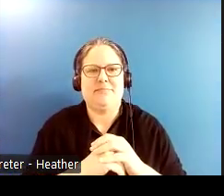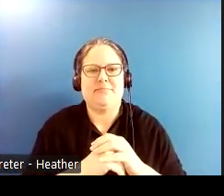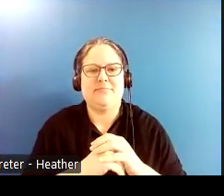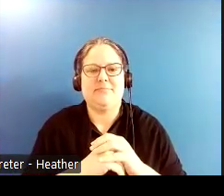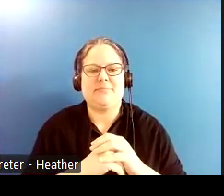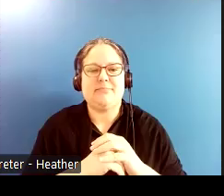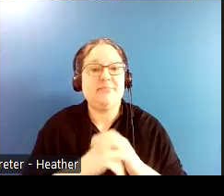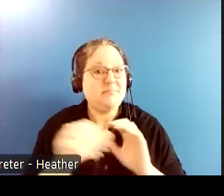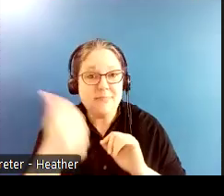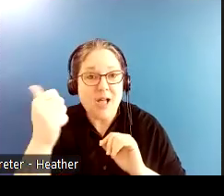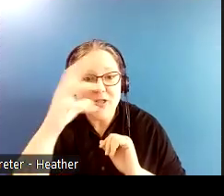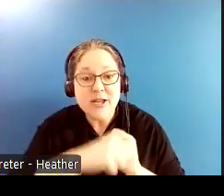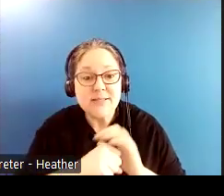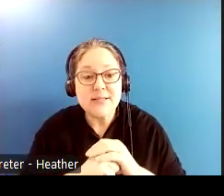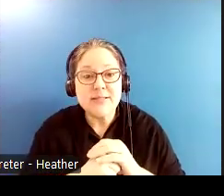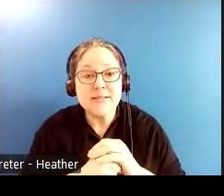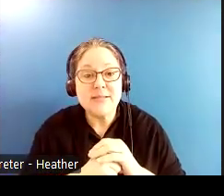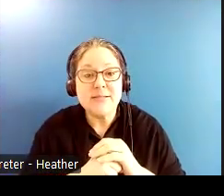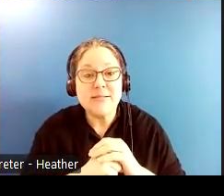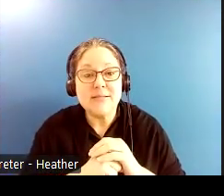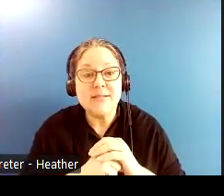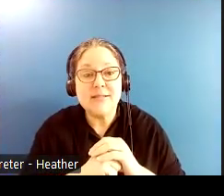Any other guesses?